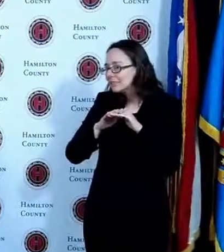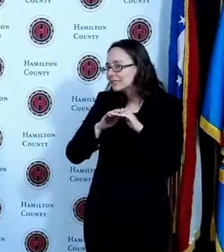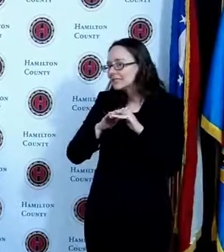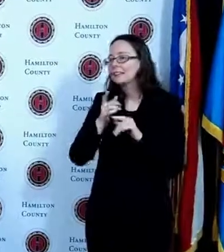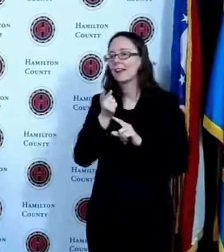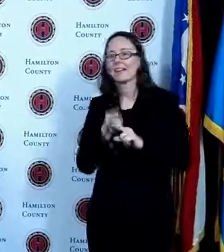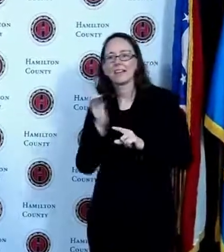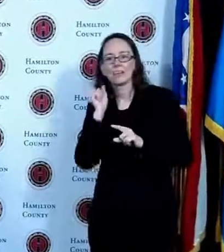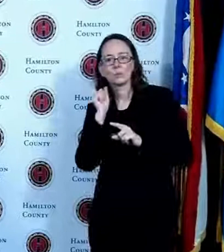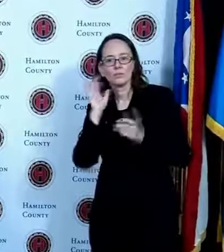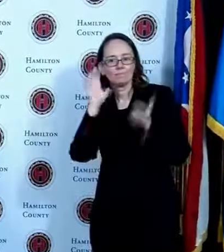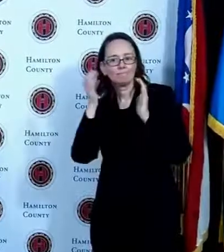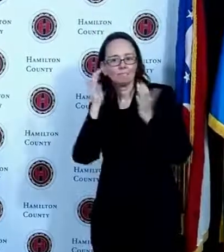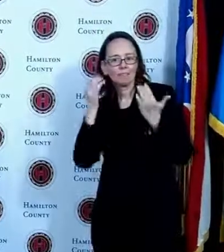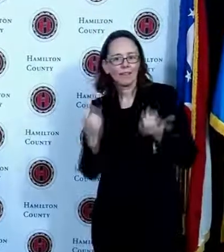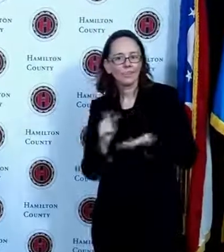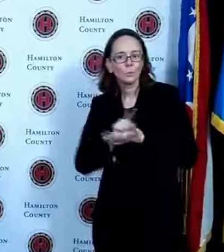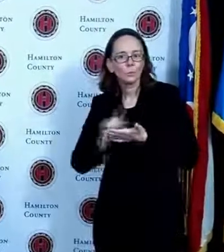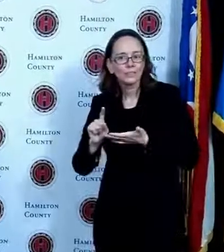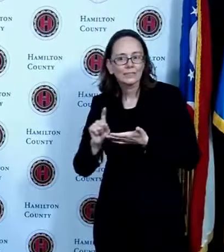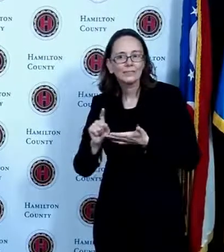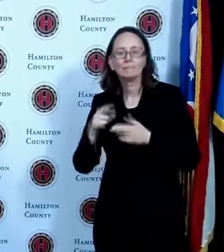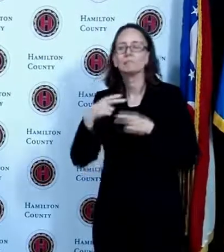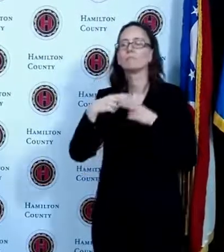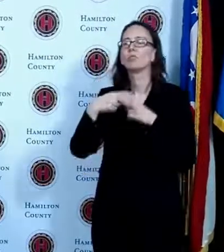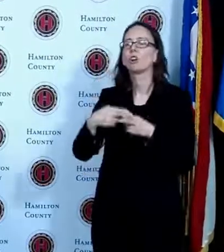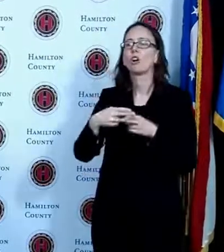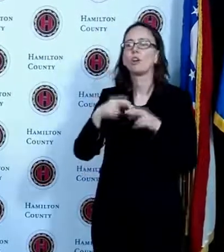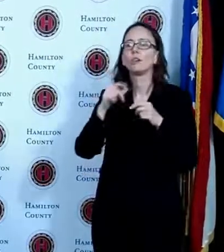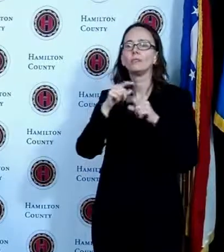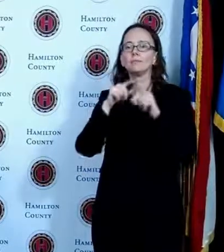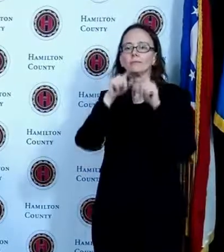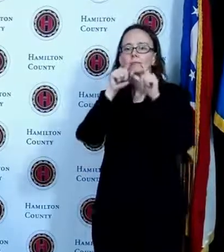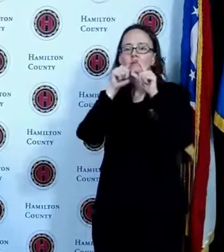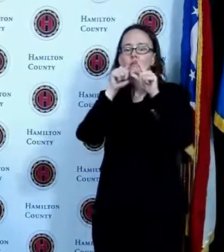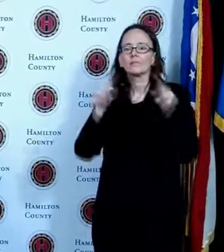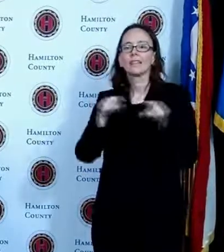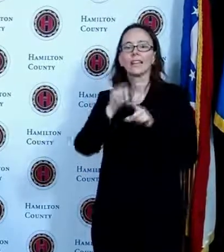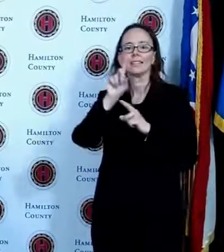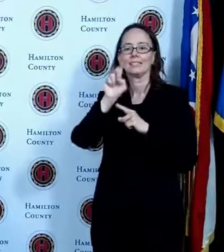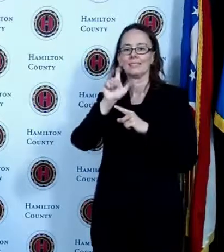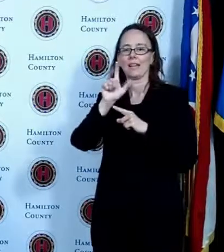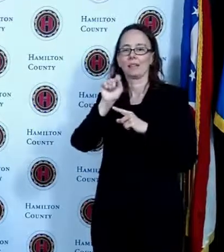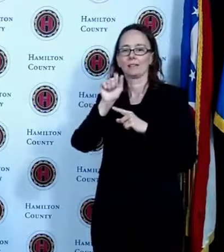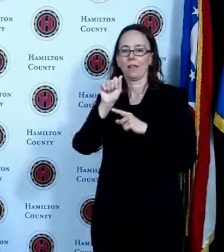or the rather the increase for positive cases hospitalizations and deaths and so